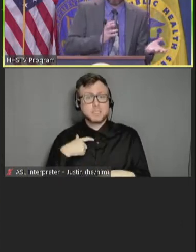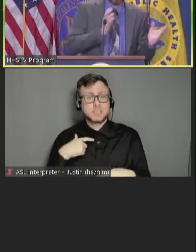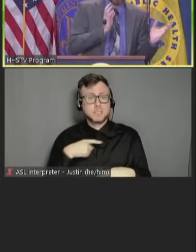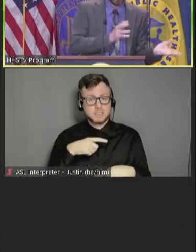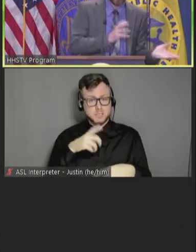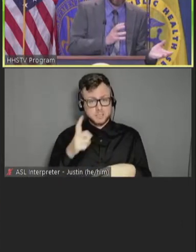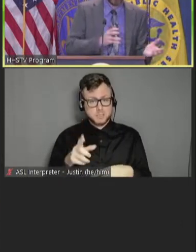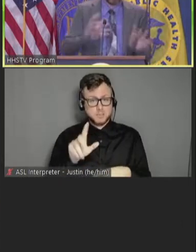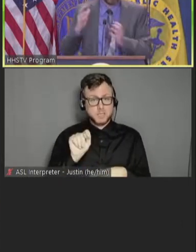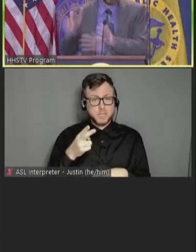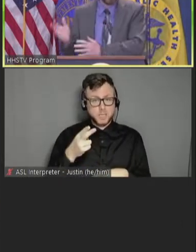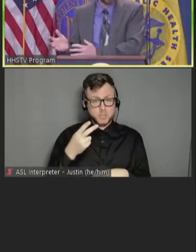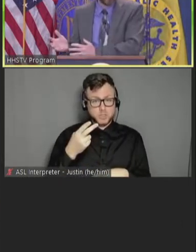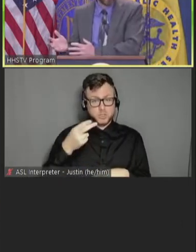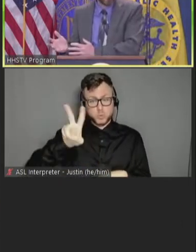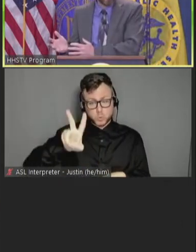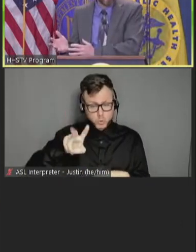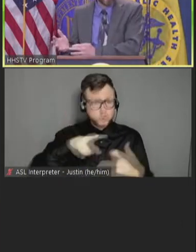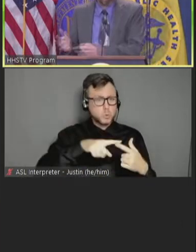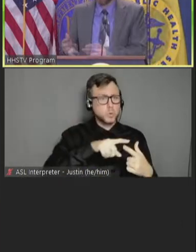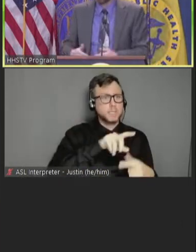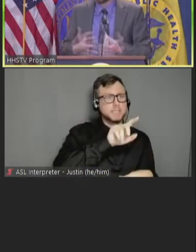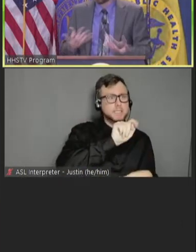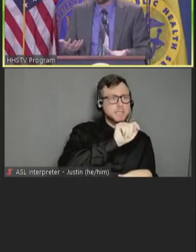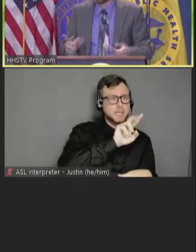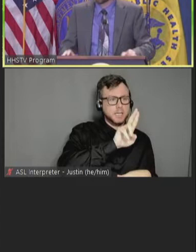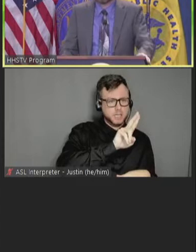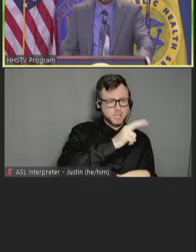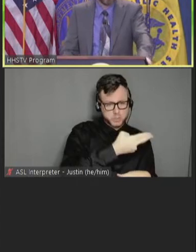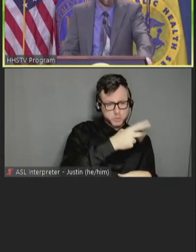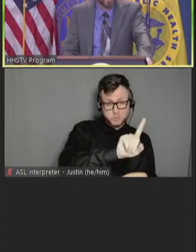from a Th2 to a Th1 response? Well, that's something we're also very